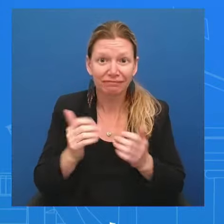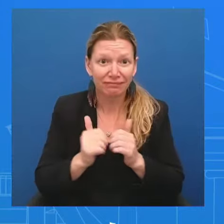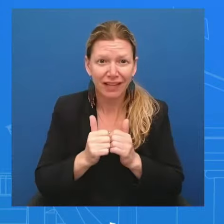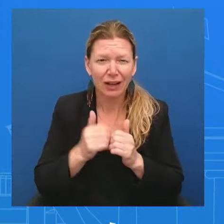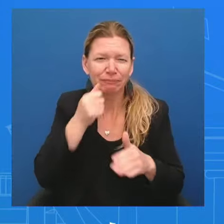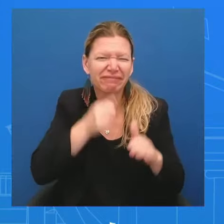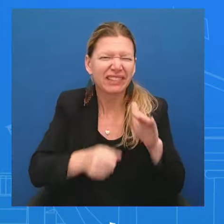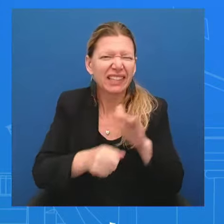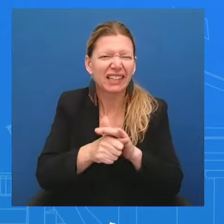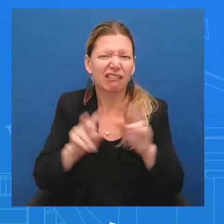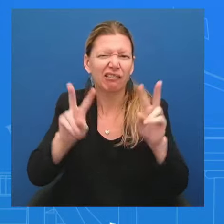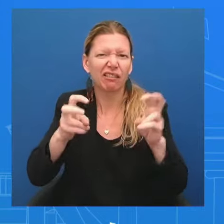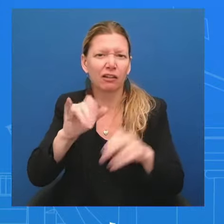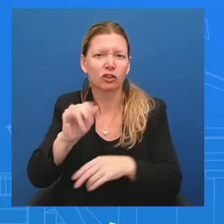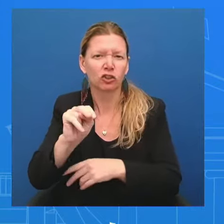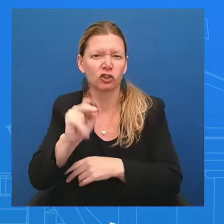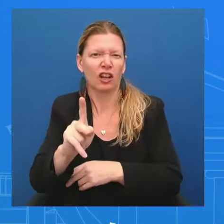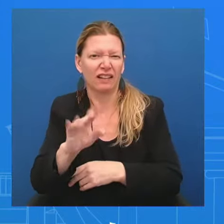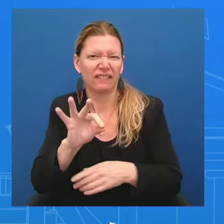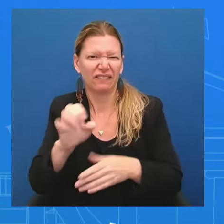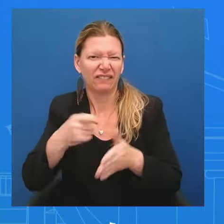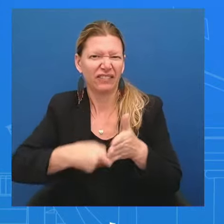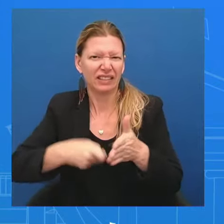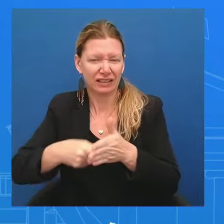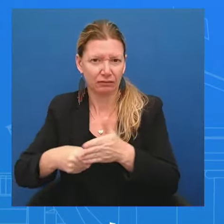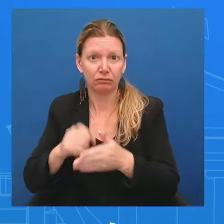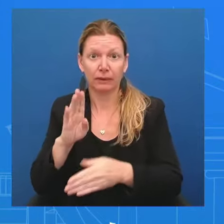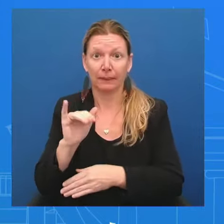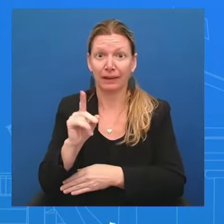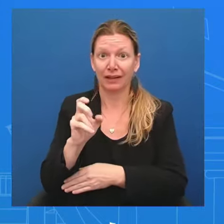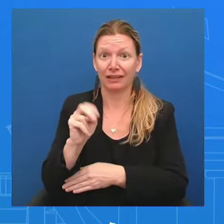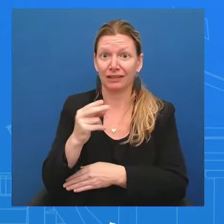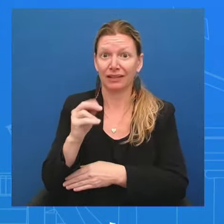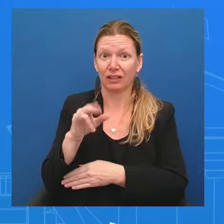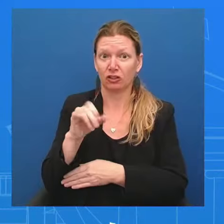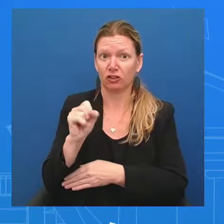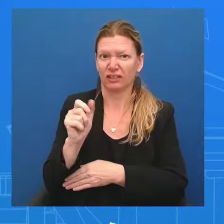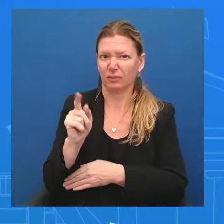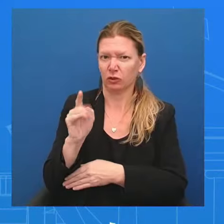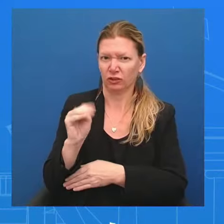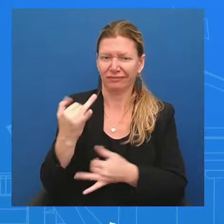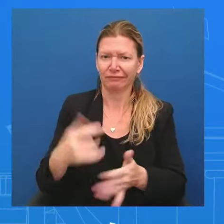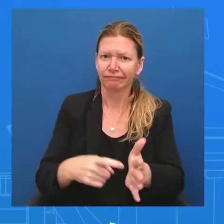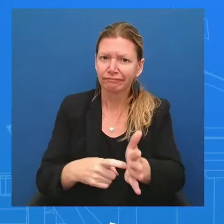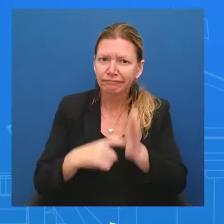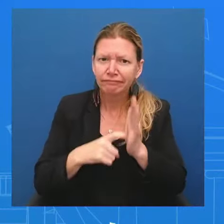that airlines show upfront the price of checked bags, seats, and flight changes, or cancellations,